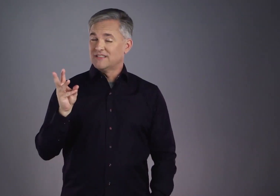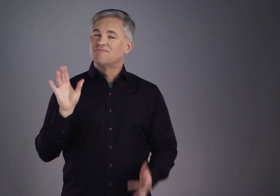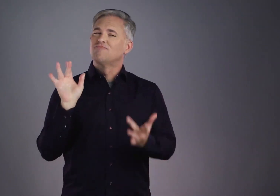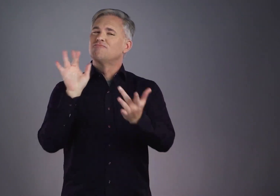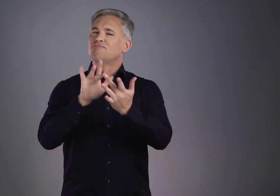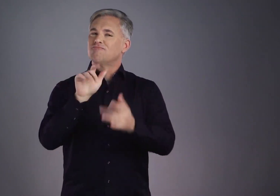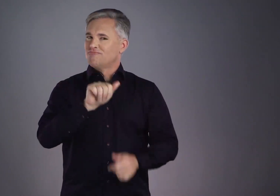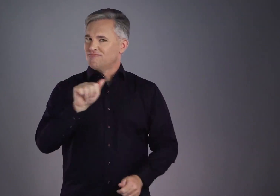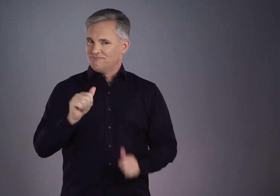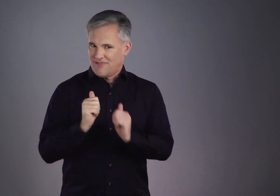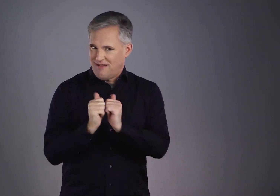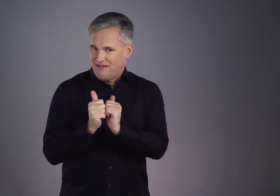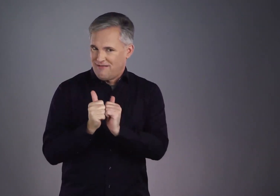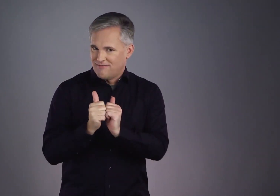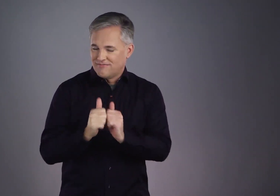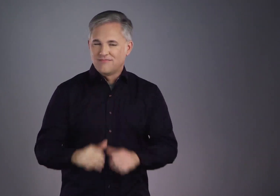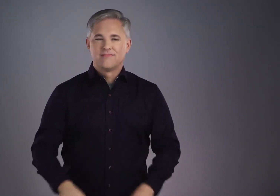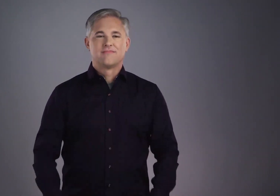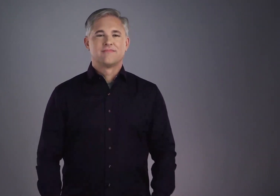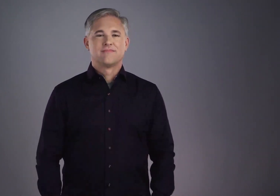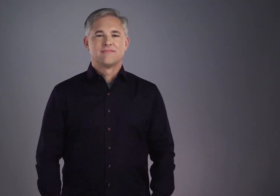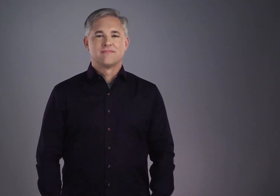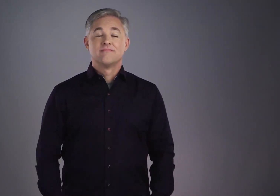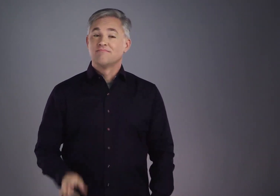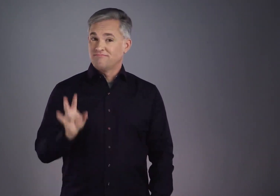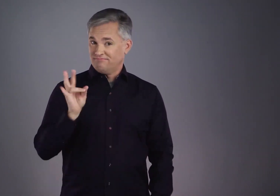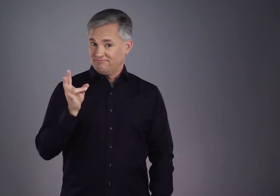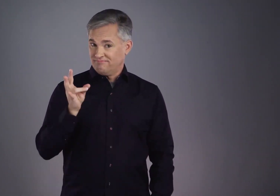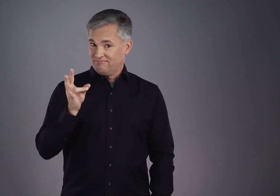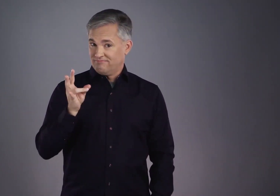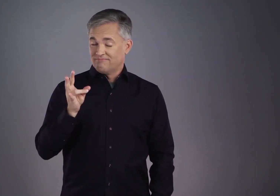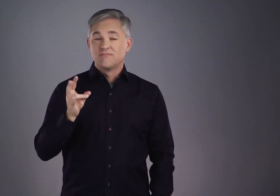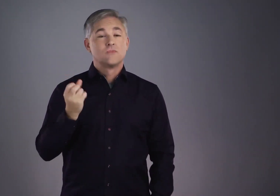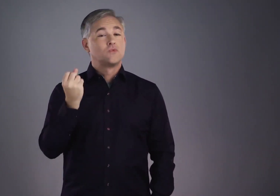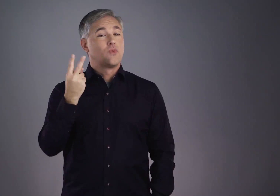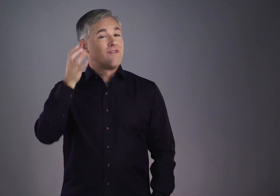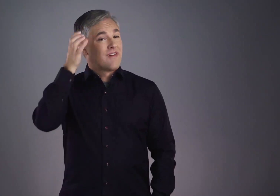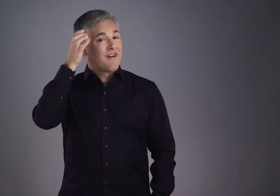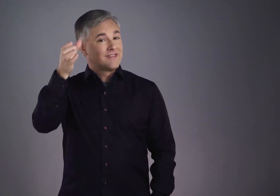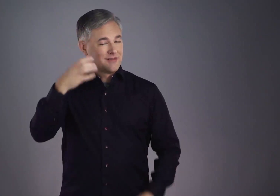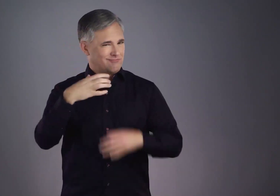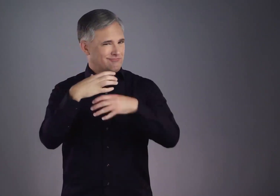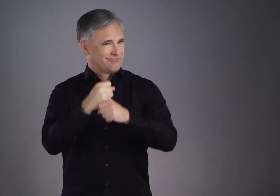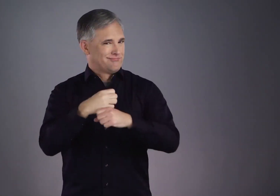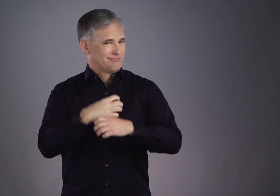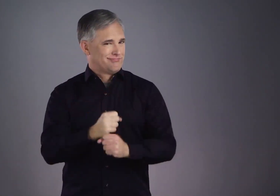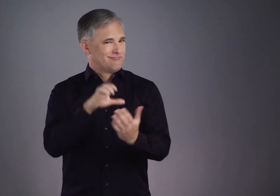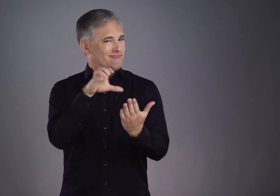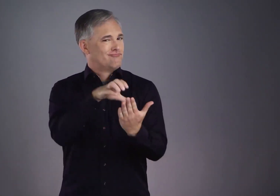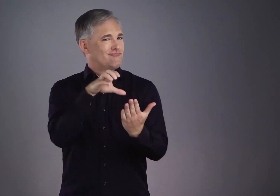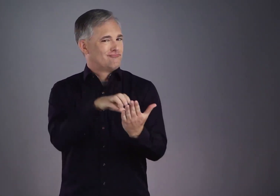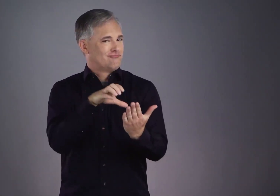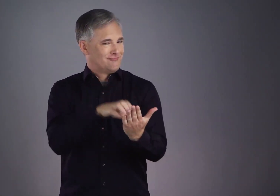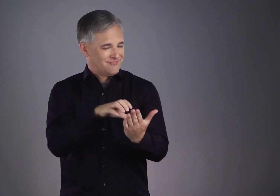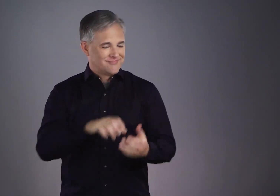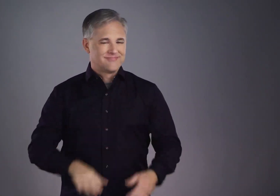VI How to Get in Touch With A.A. VII Twelve Concepts (Short Form)